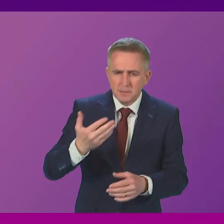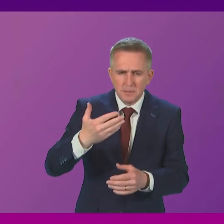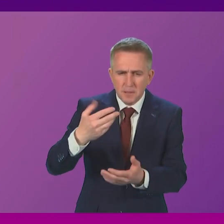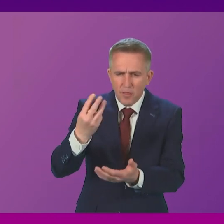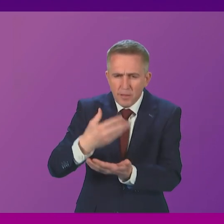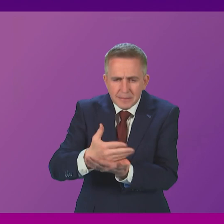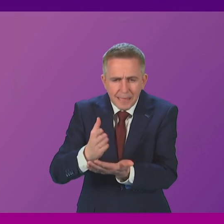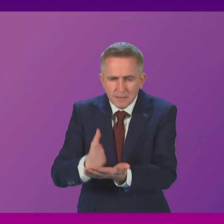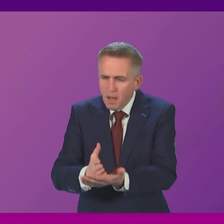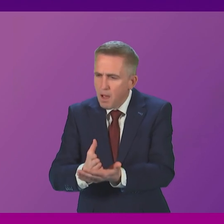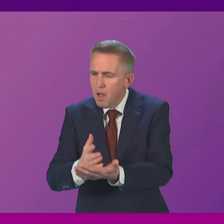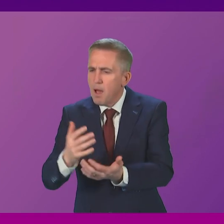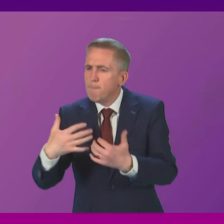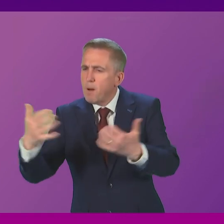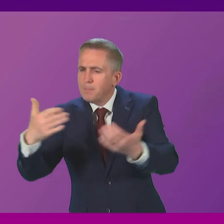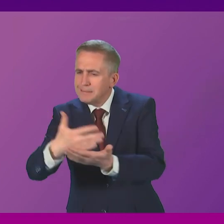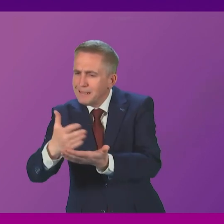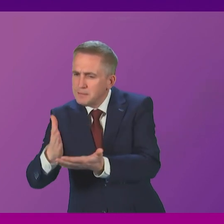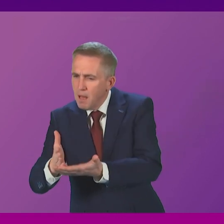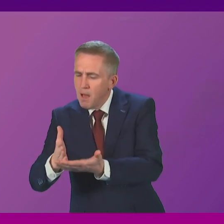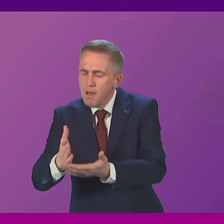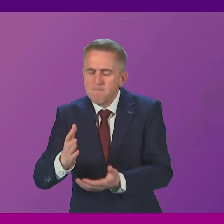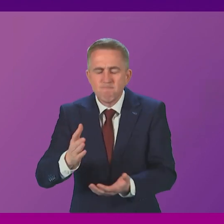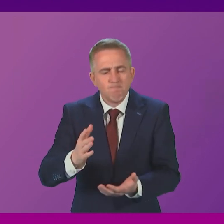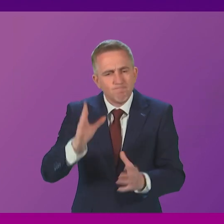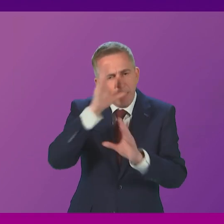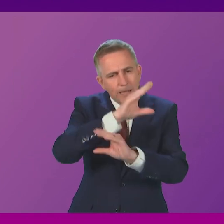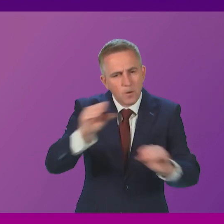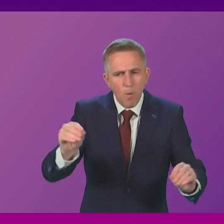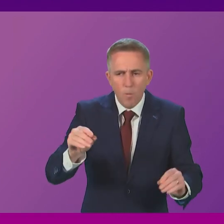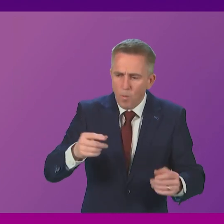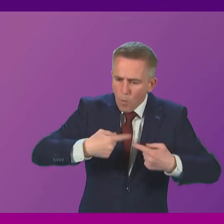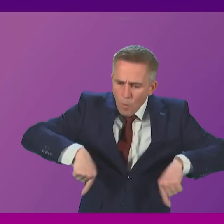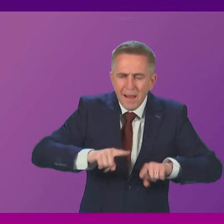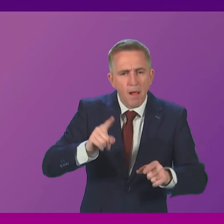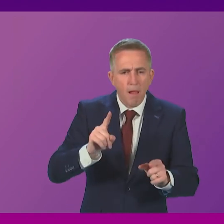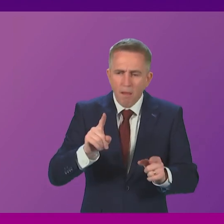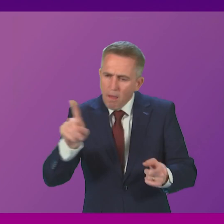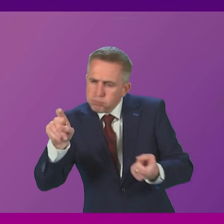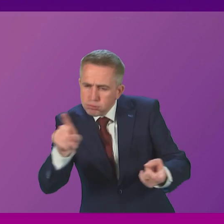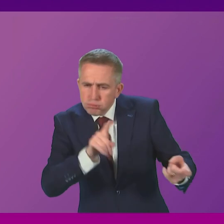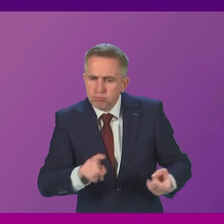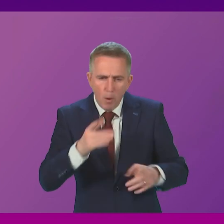the wider public sector, I promise that this Government will listen to you and will work with you.